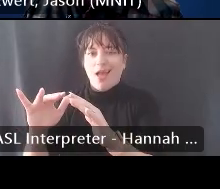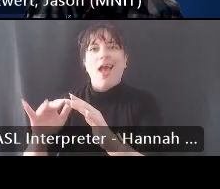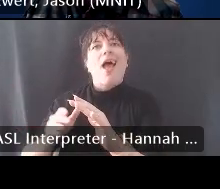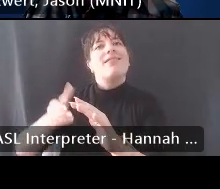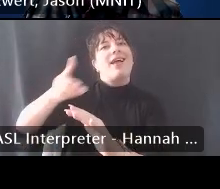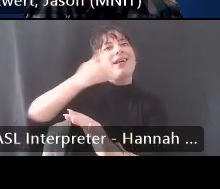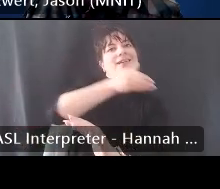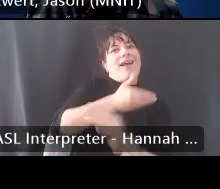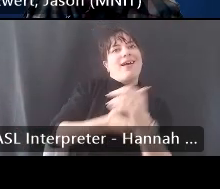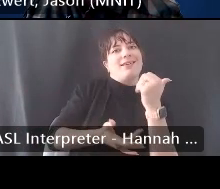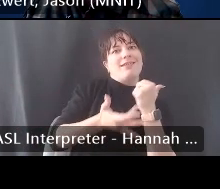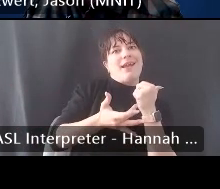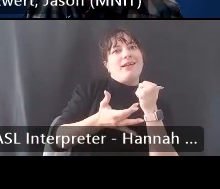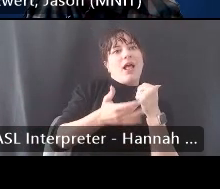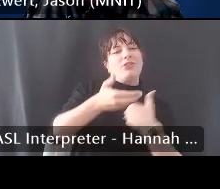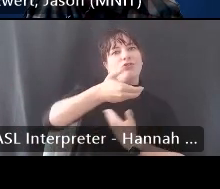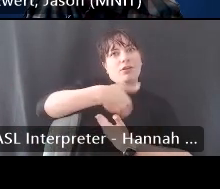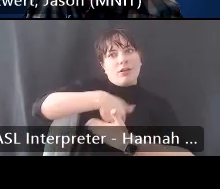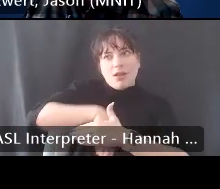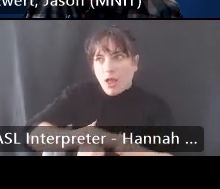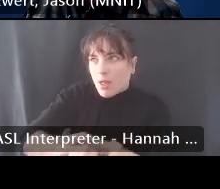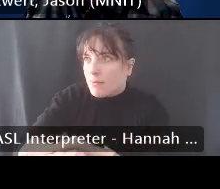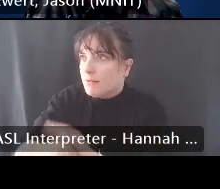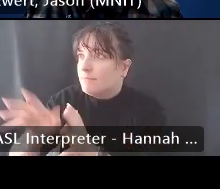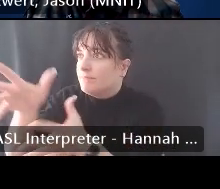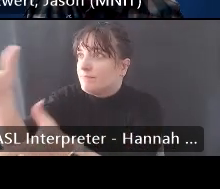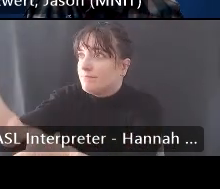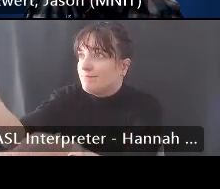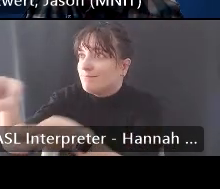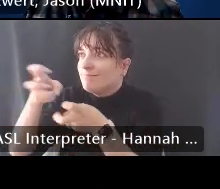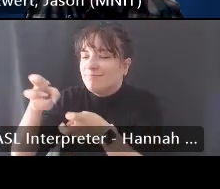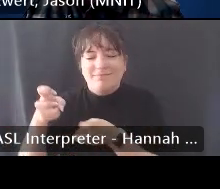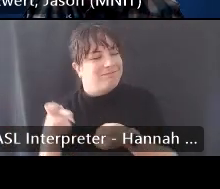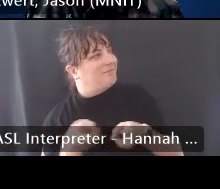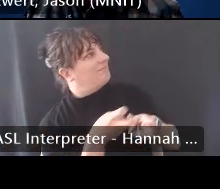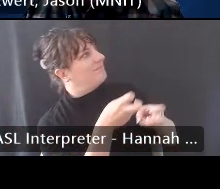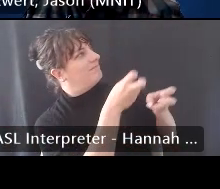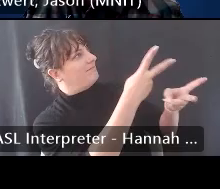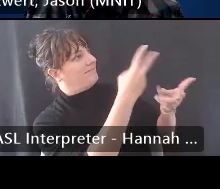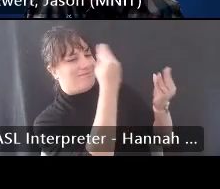and take what you've created and then convey that to the user.